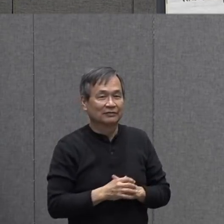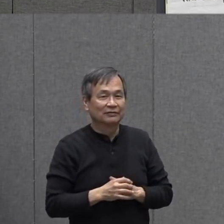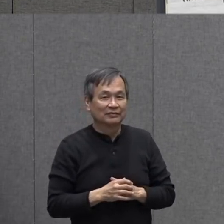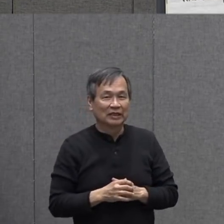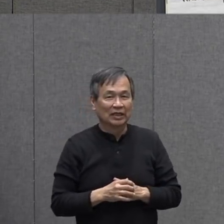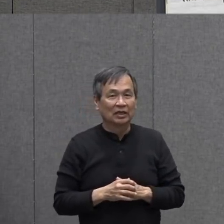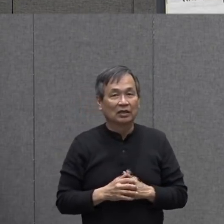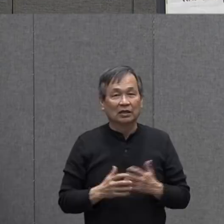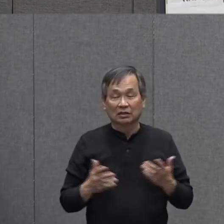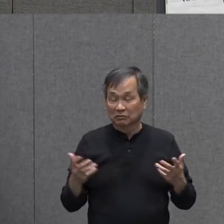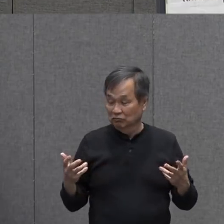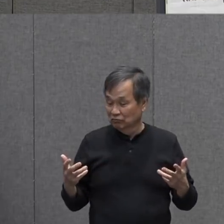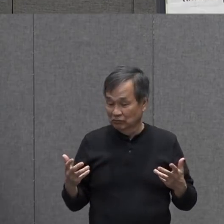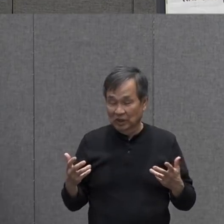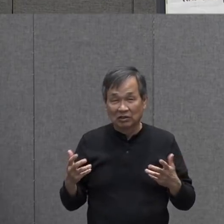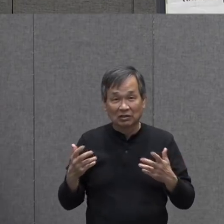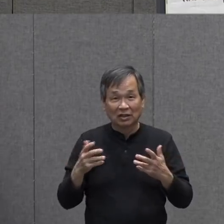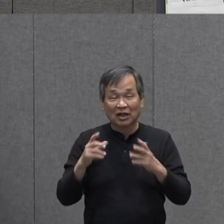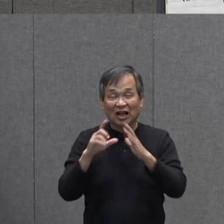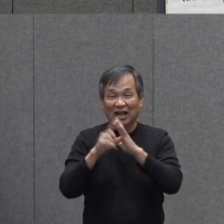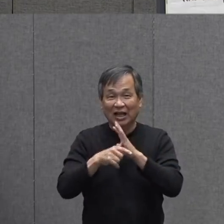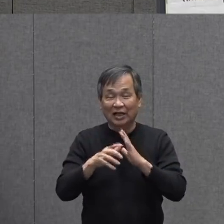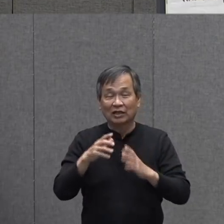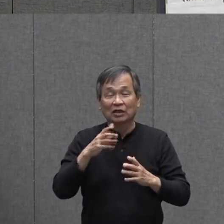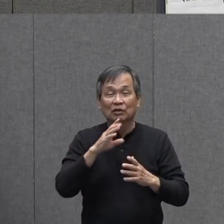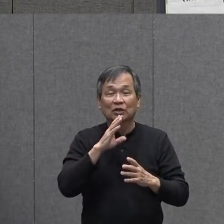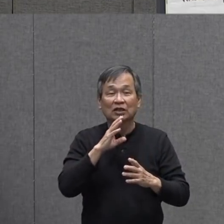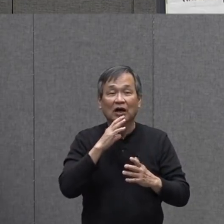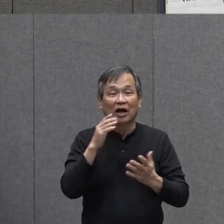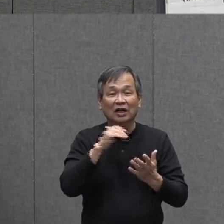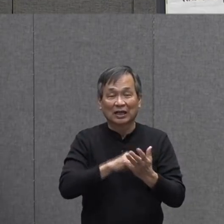and then we'll talk about this next time when I see you.